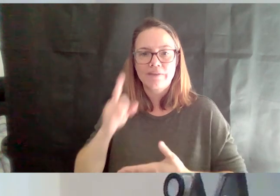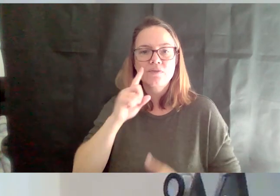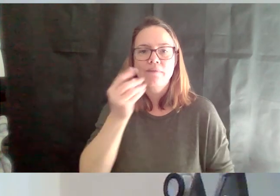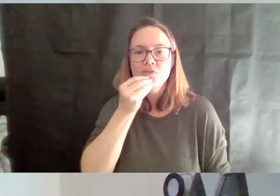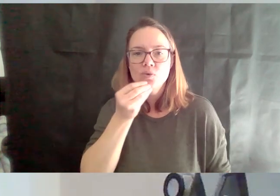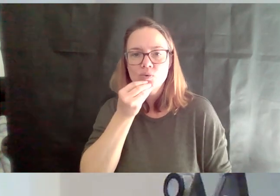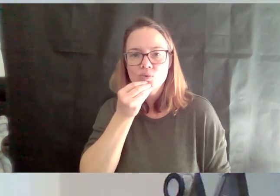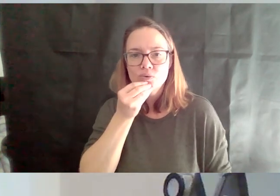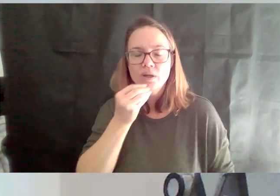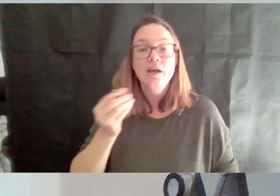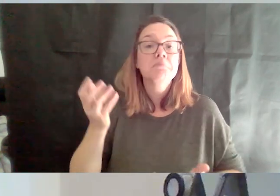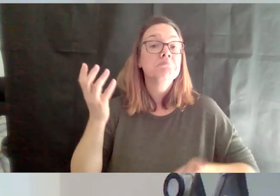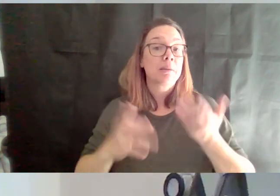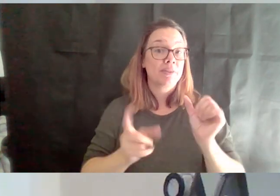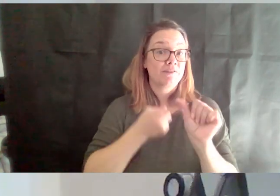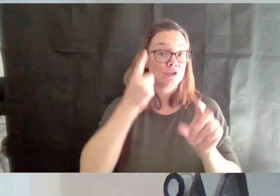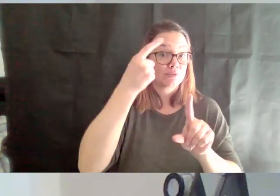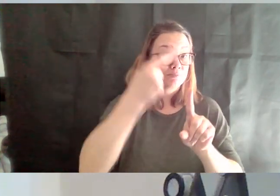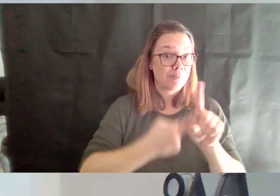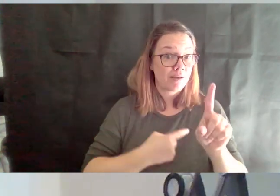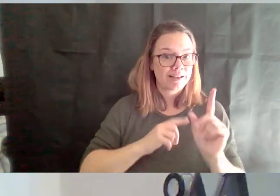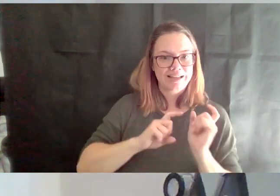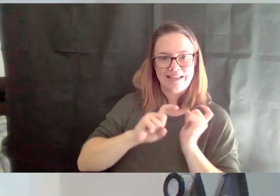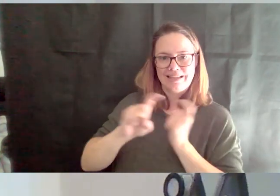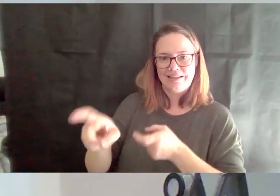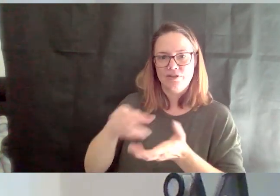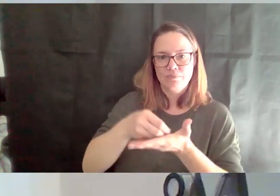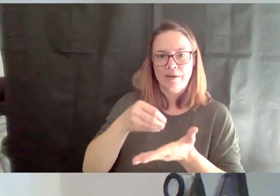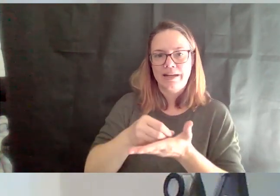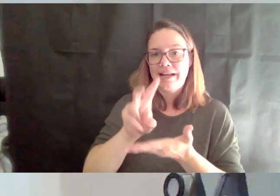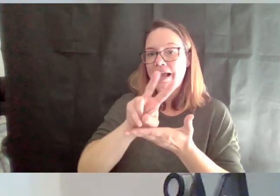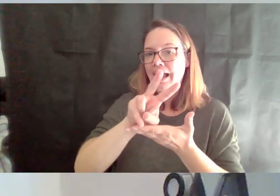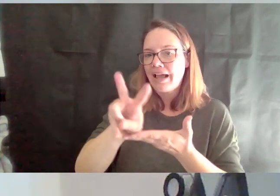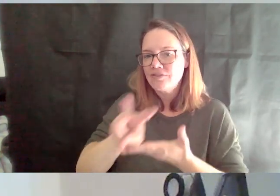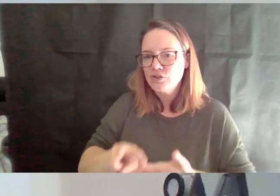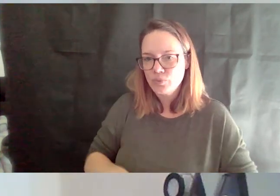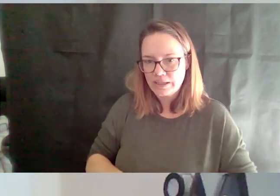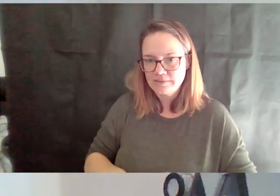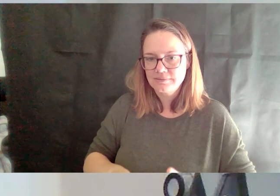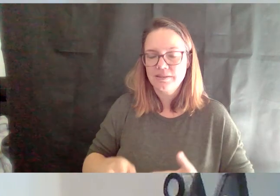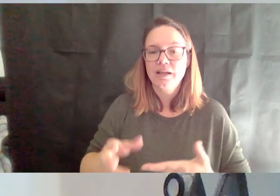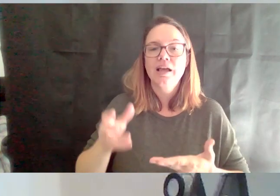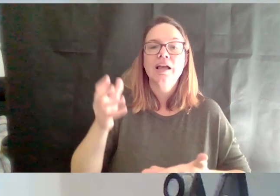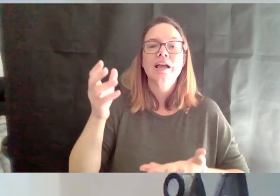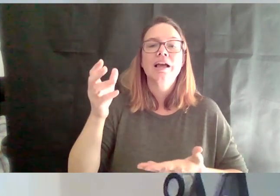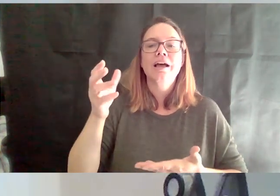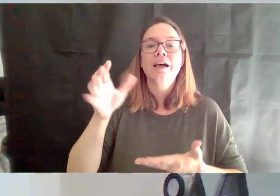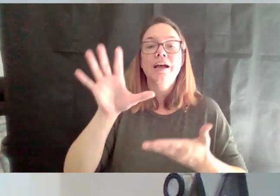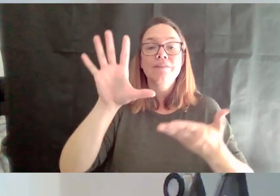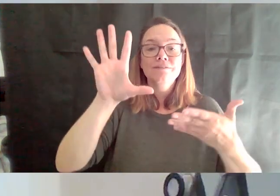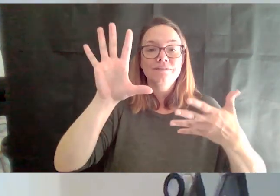get money every two weeks. So instead of getting, say, $50 a week, you'll get $100 every two weeks.